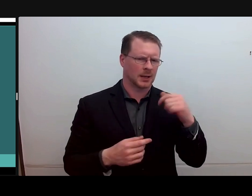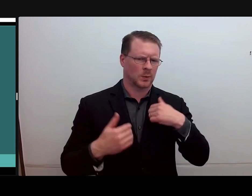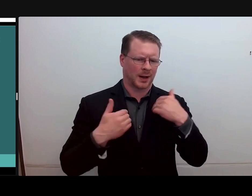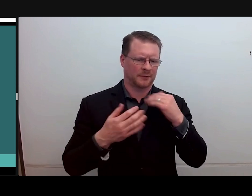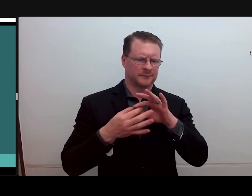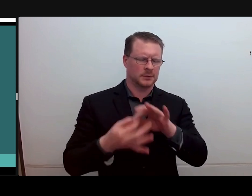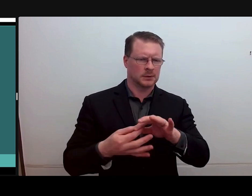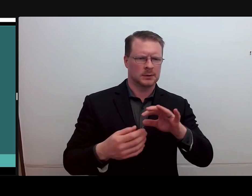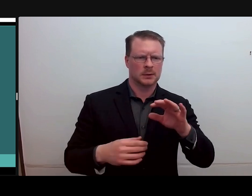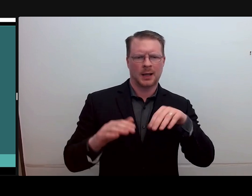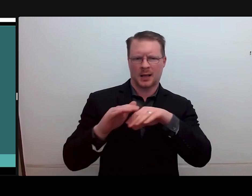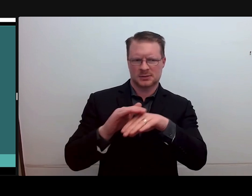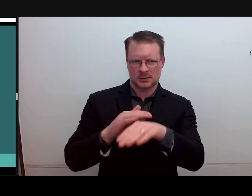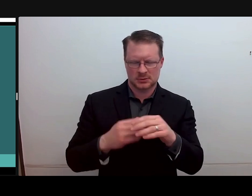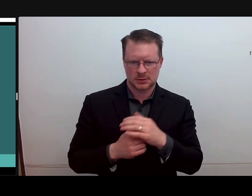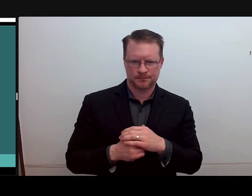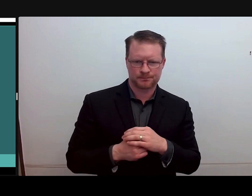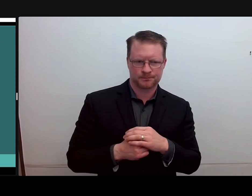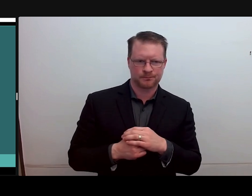So I'd like to talk about the data that we have in terms of access.